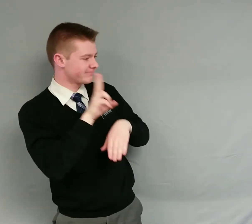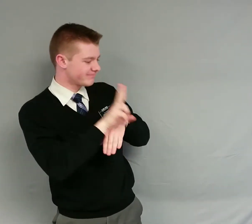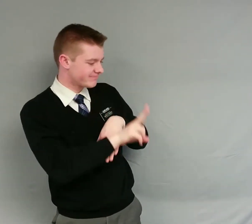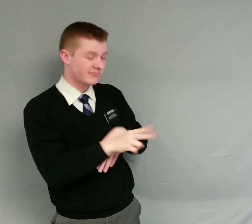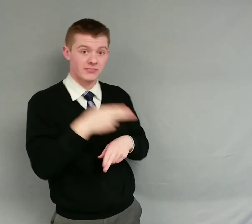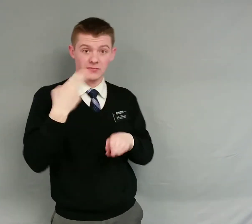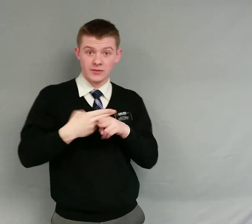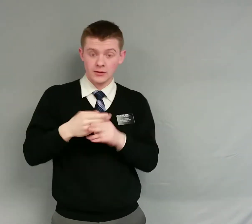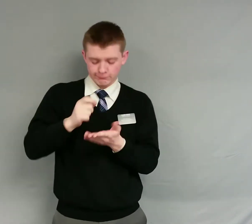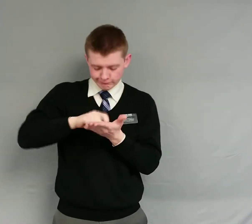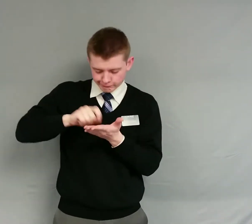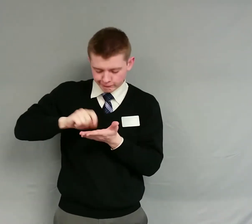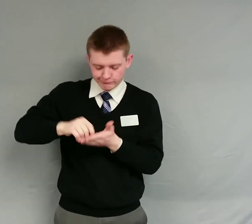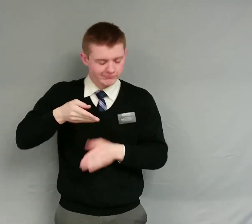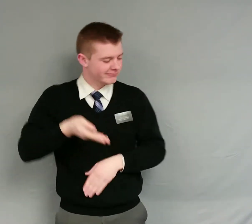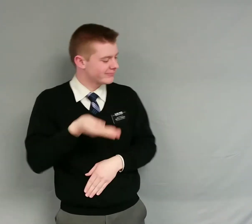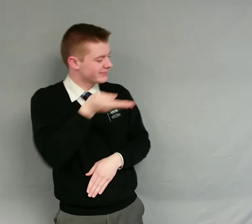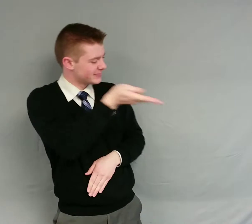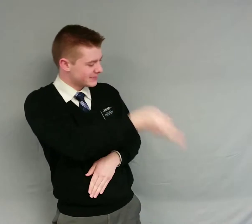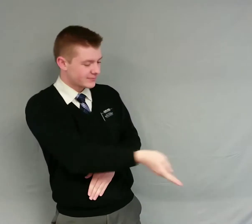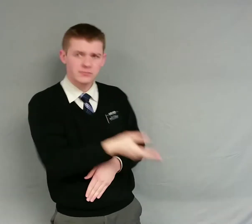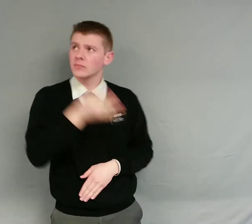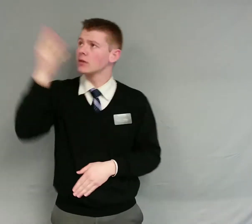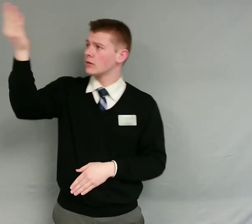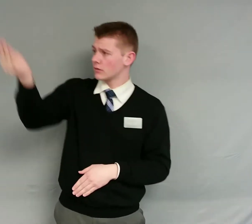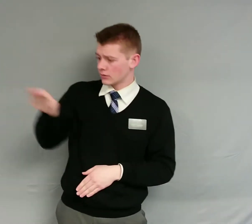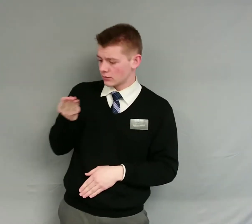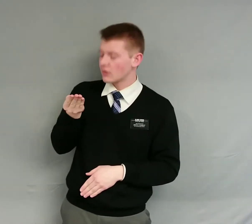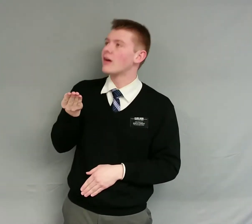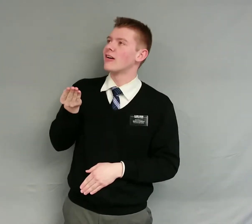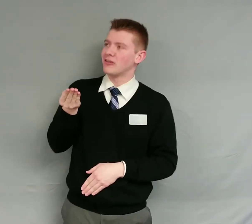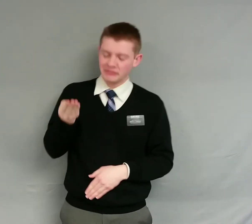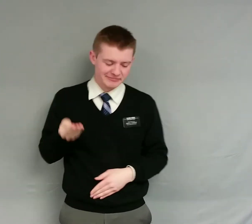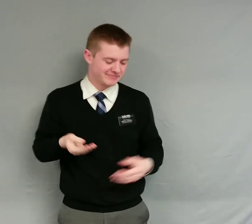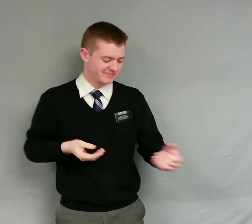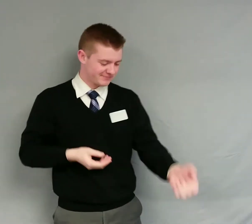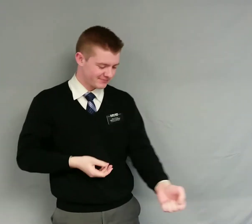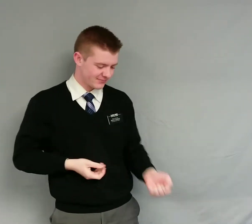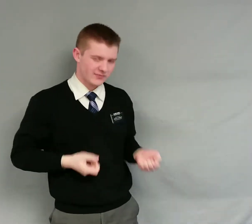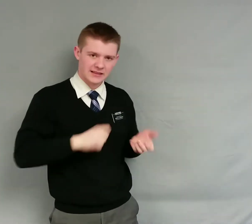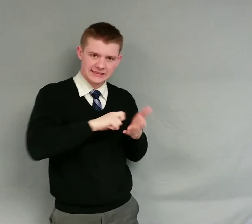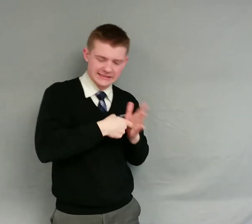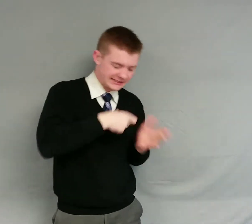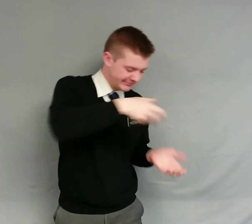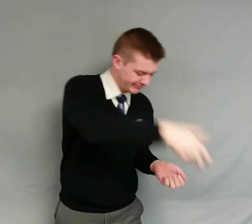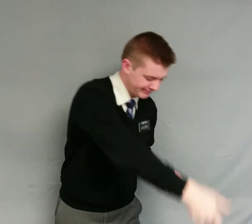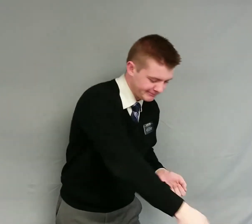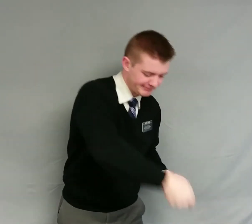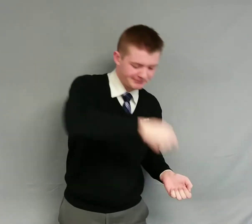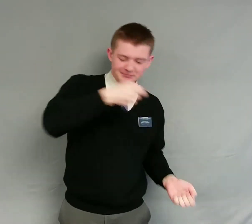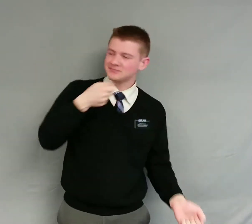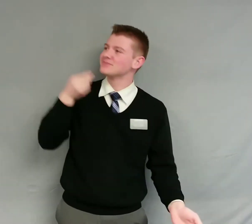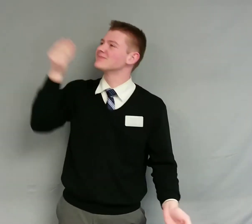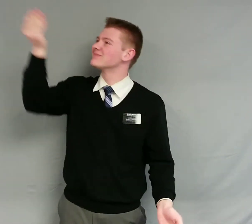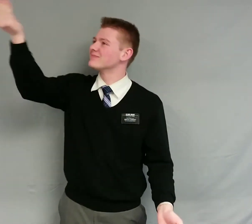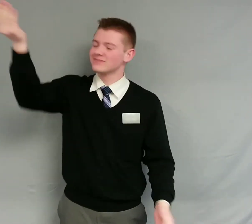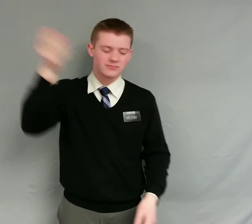the man took out a paper, wrote his name down, and handed it to the receptionist Taking the paper and glancing at the name, the receptionist smiled, nodding. She reached into a drawer with room keys and,